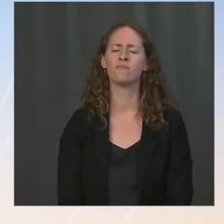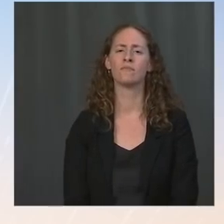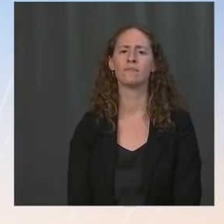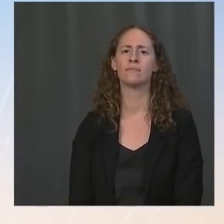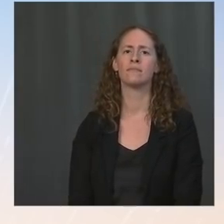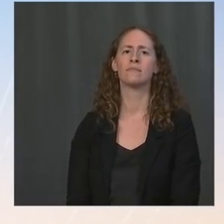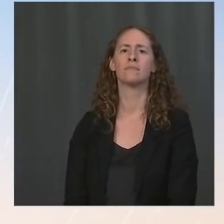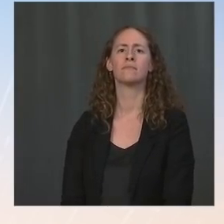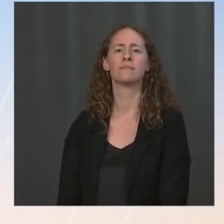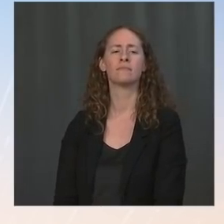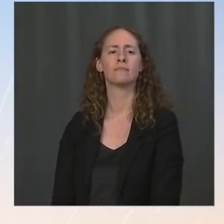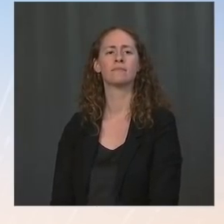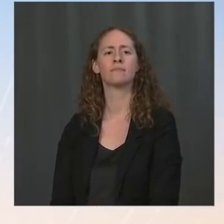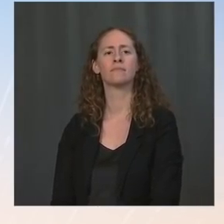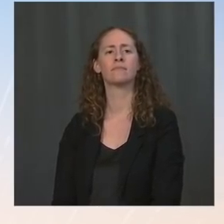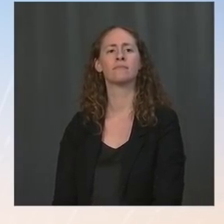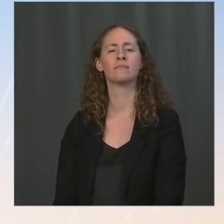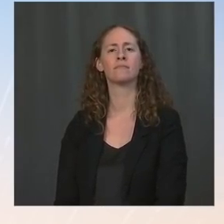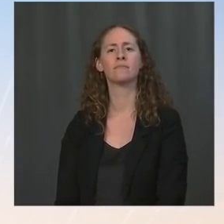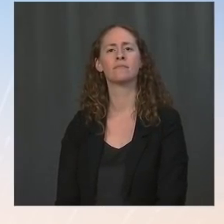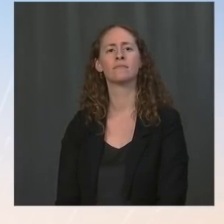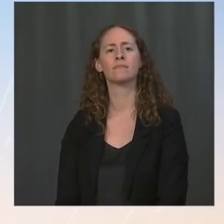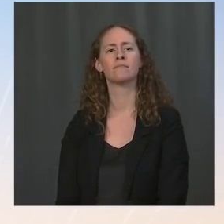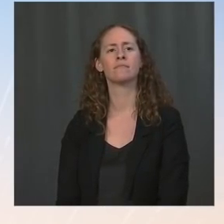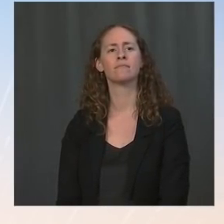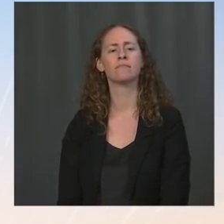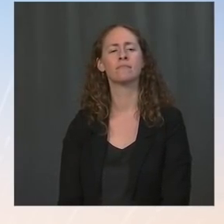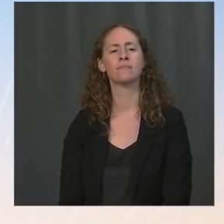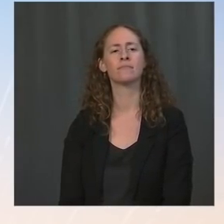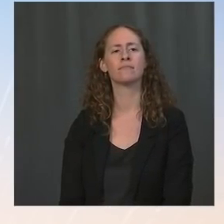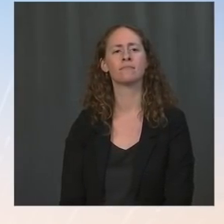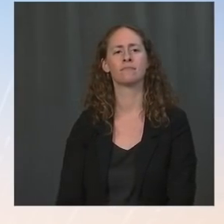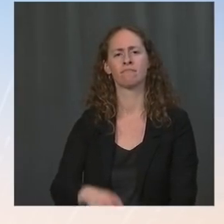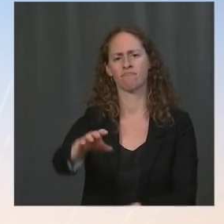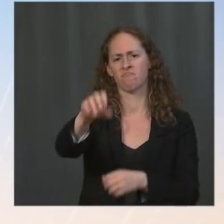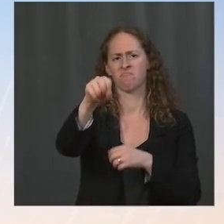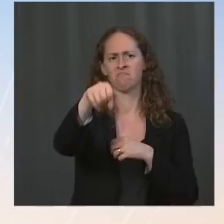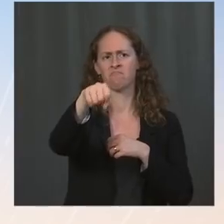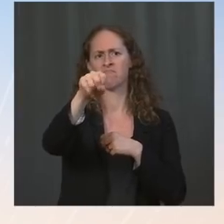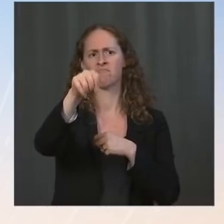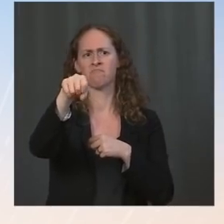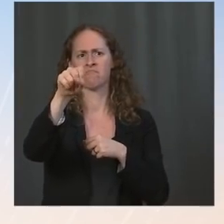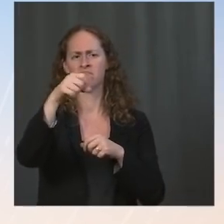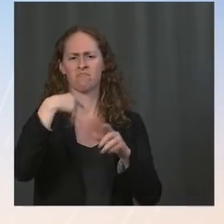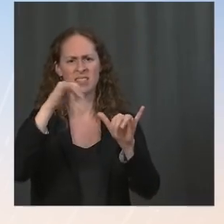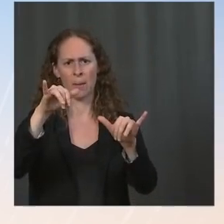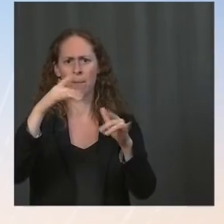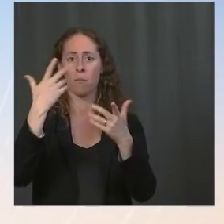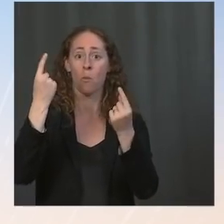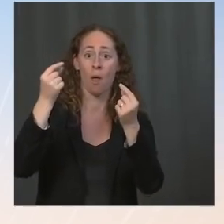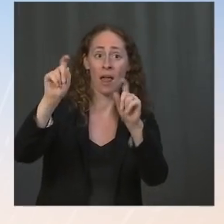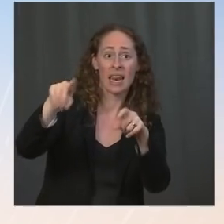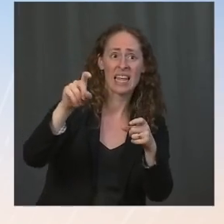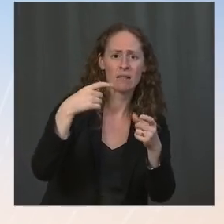Ms. Psaki: Well, that is our objective, but we will continue to assess if additional resources are needed. And again, I would note that when the President came in,